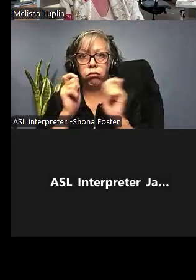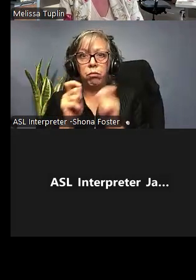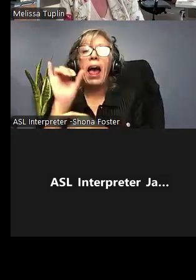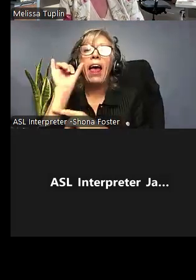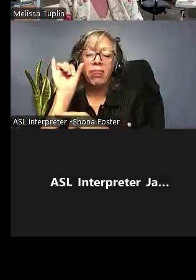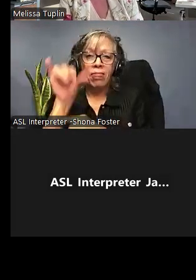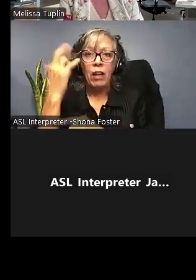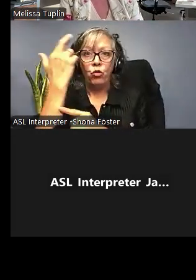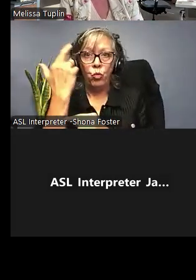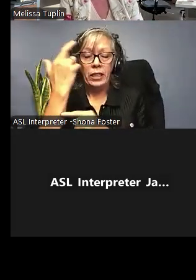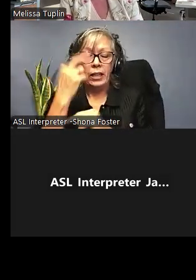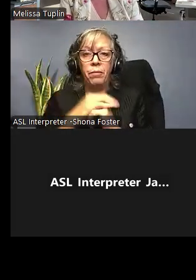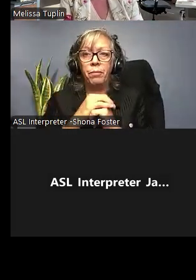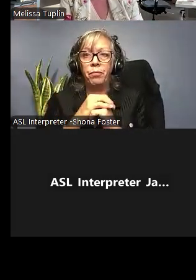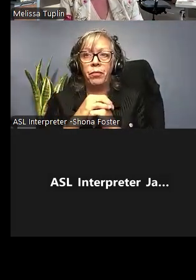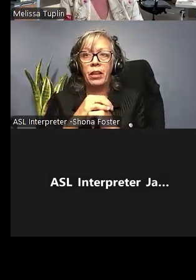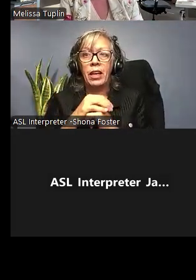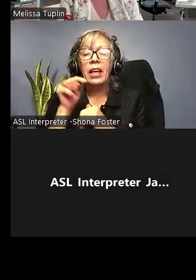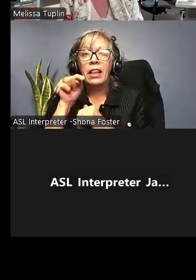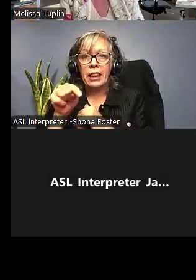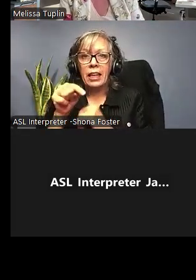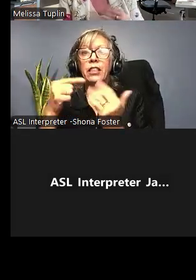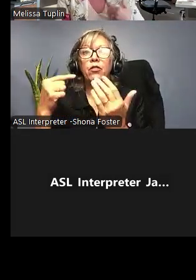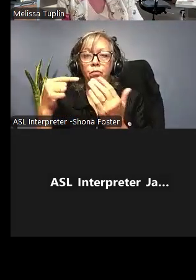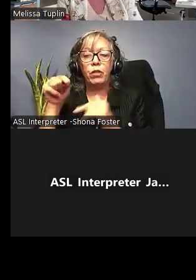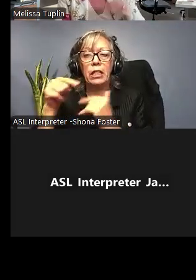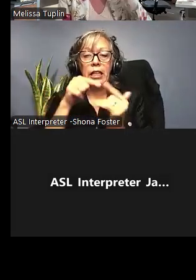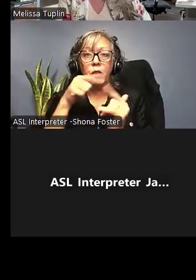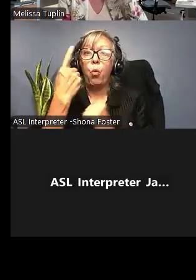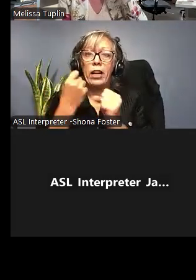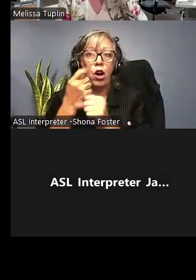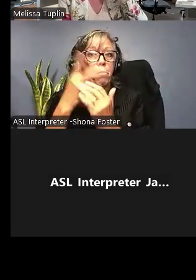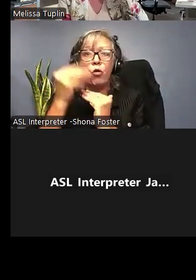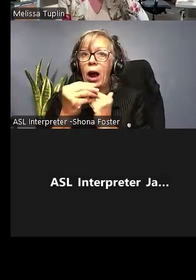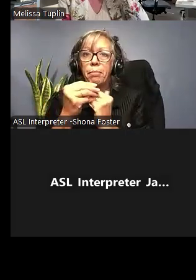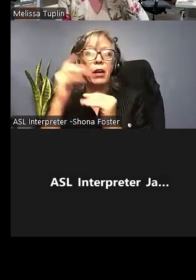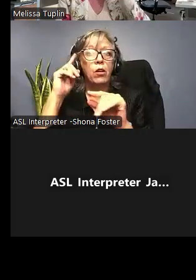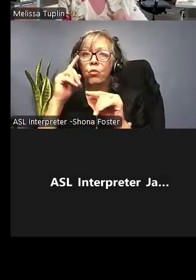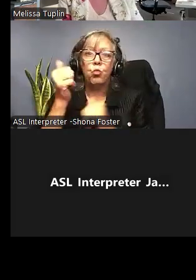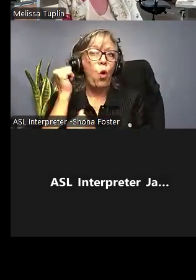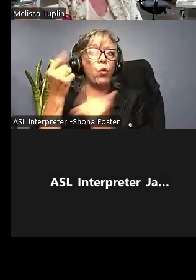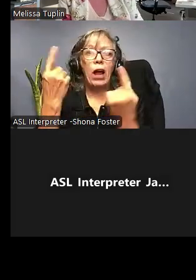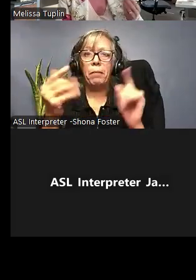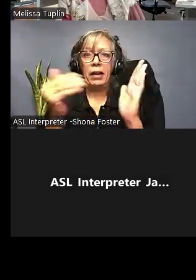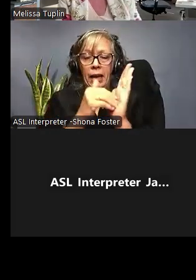that this one-year program is non-renewable. This year, you will be assessed on criteria that is